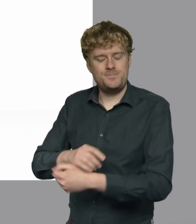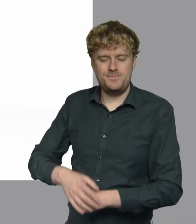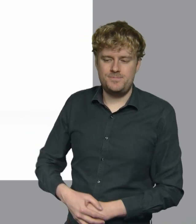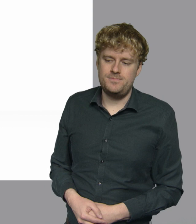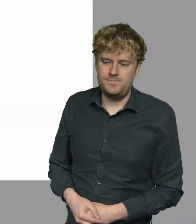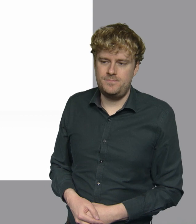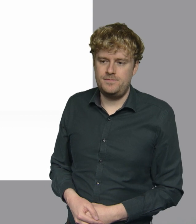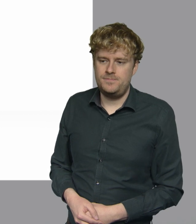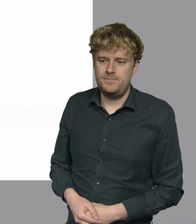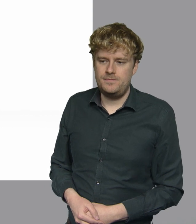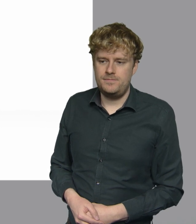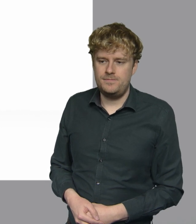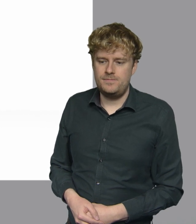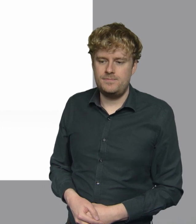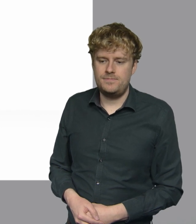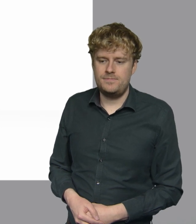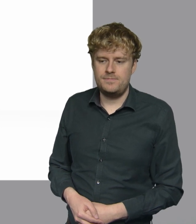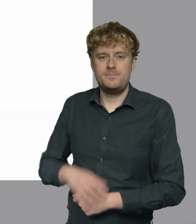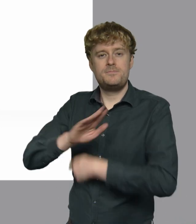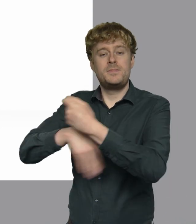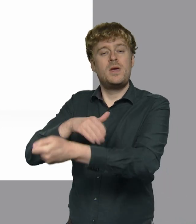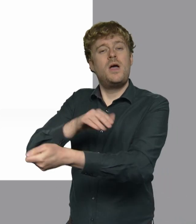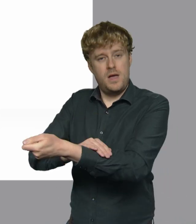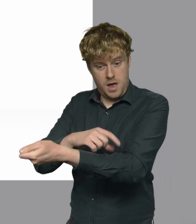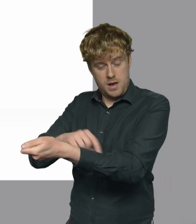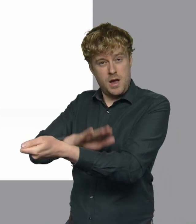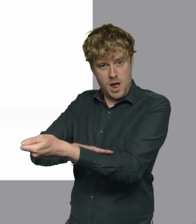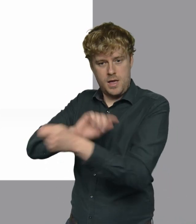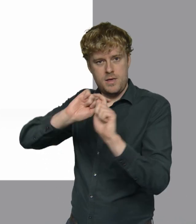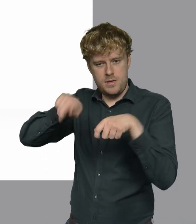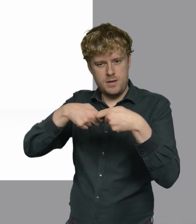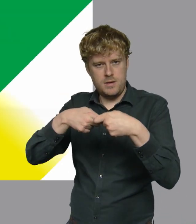Secure the dressing with a bandage. Tie a knot over the pad to help maintain pressure.